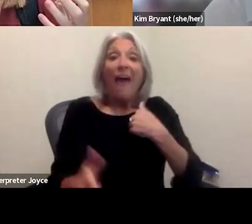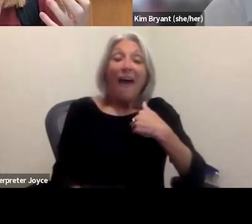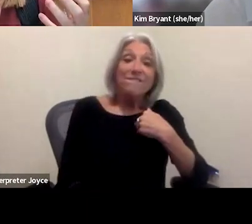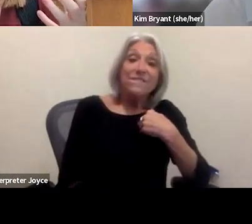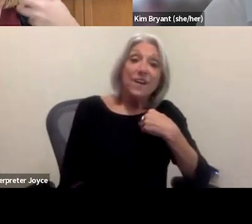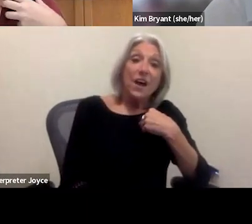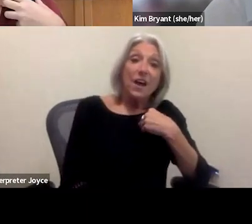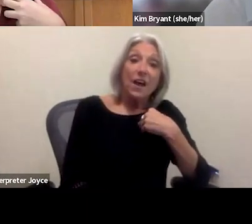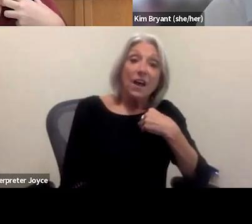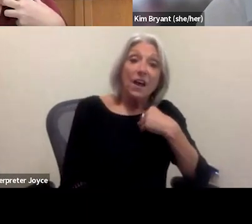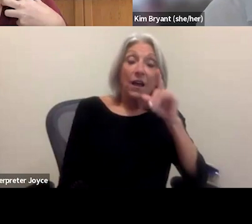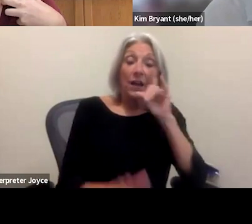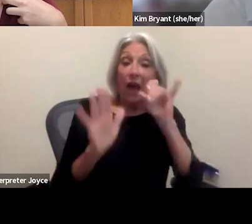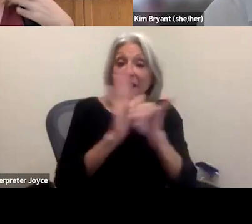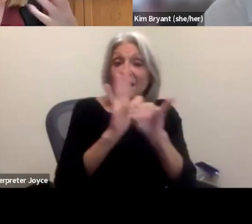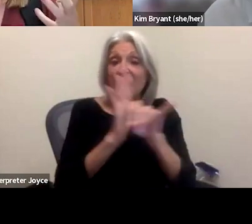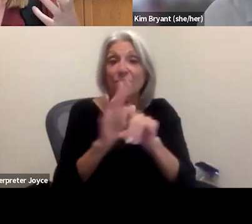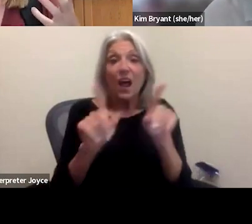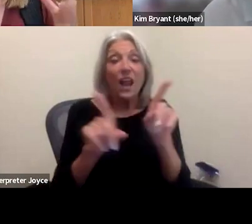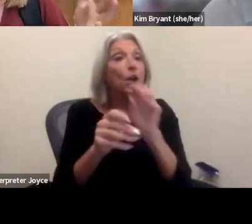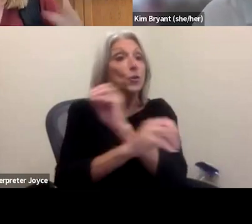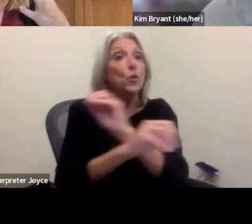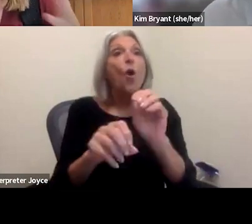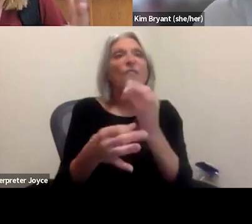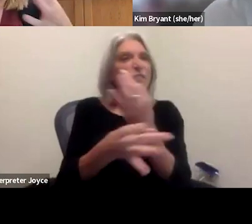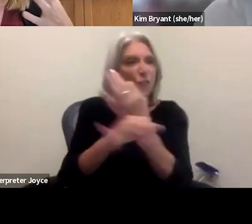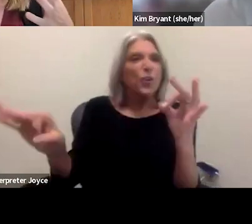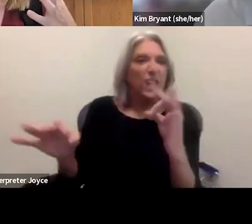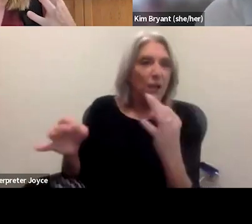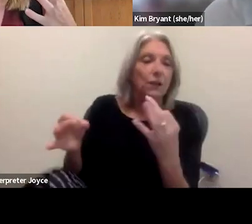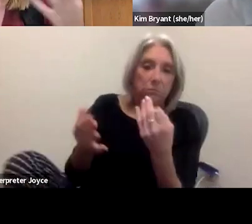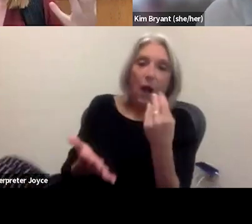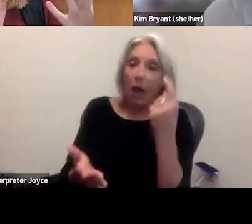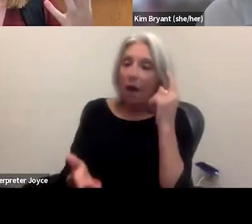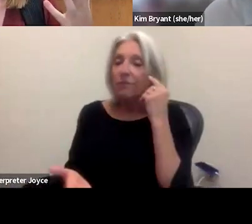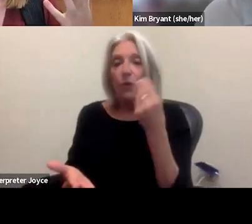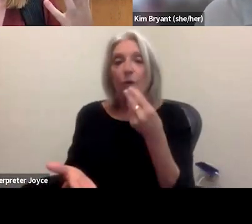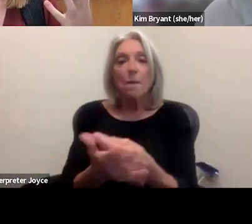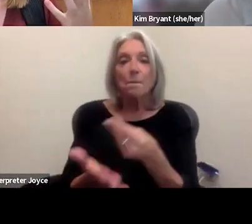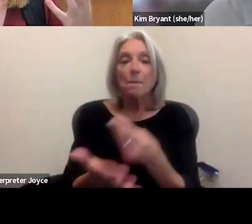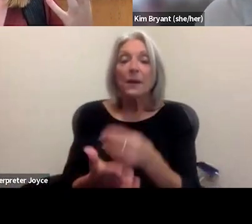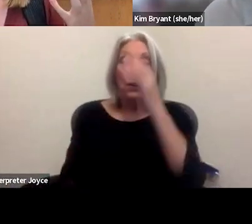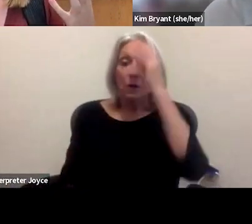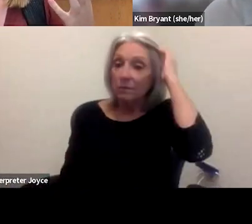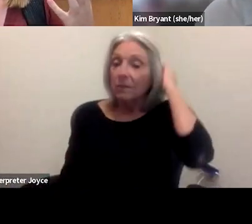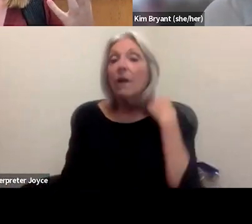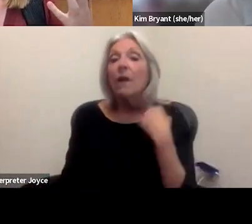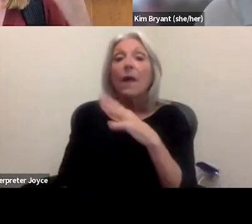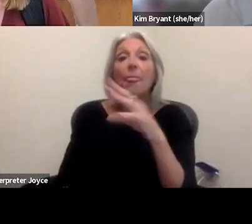And any contributing data, any ways you shape the project, aren't really celebrated or known.